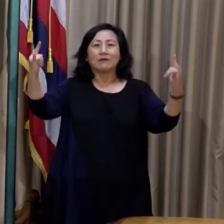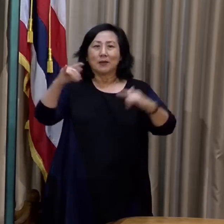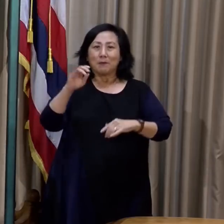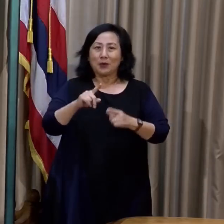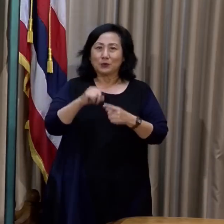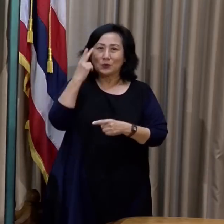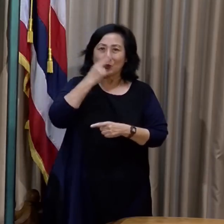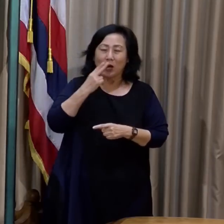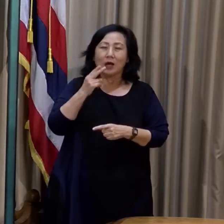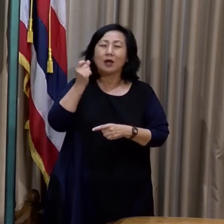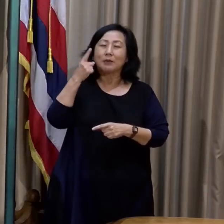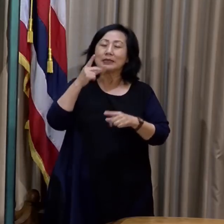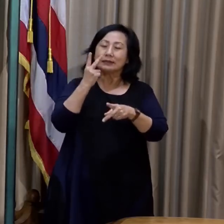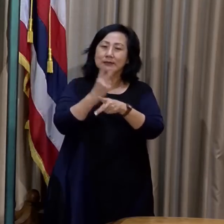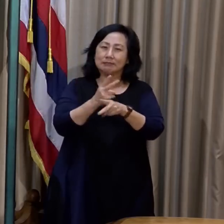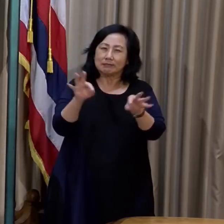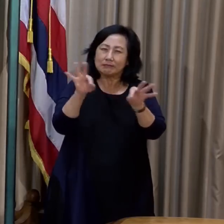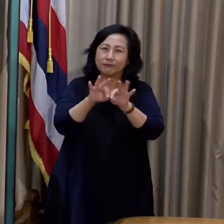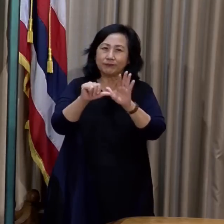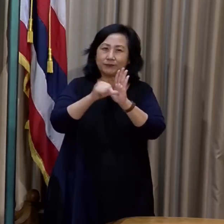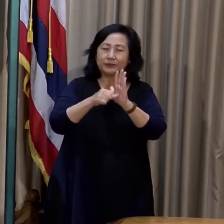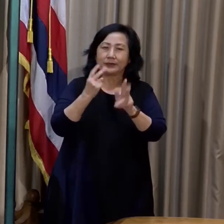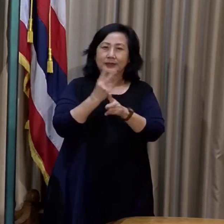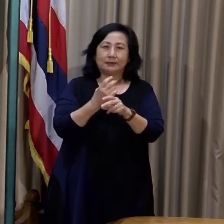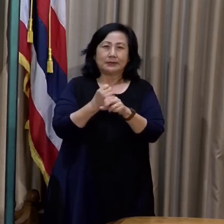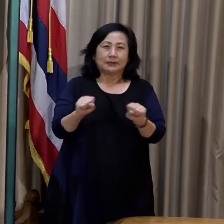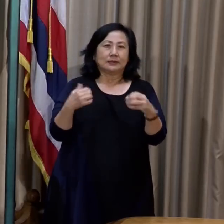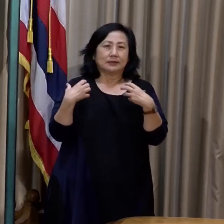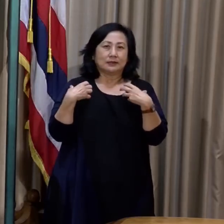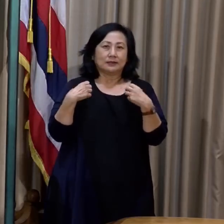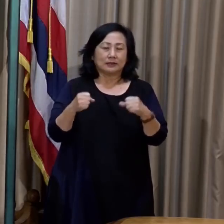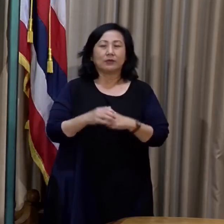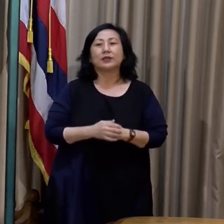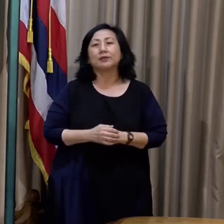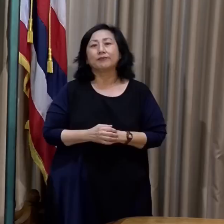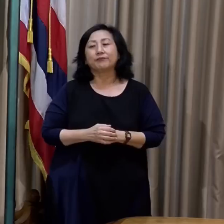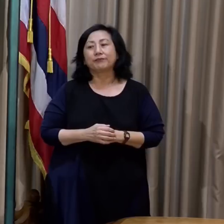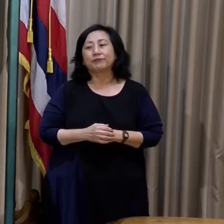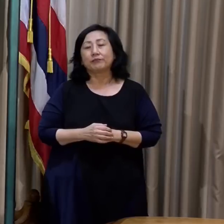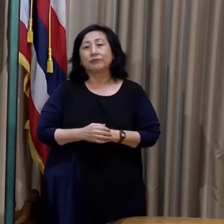WE ARE CREATING THIS NEW SYSTEM THAT WILL BRING GUESTS BACK IN AWAY THAT MAINTAINS THE HEALTH